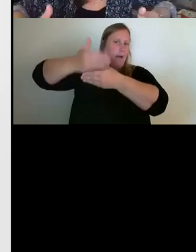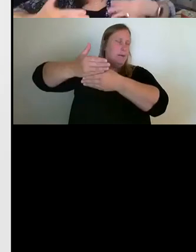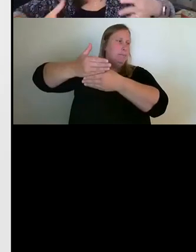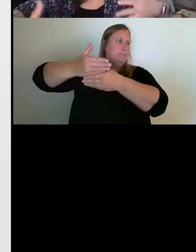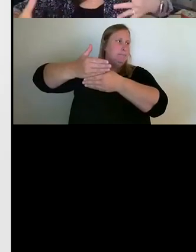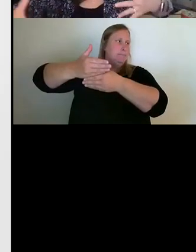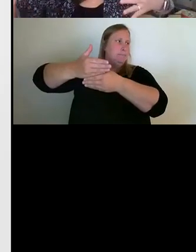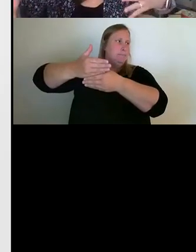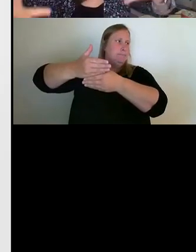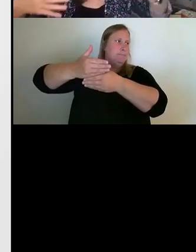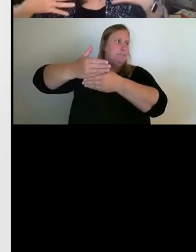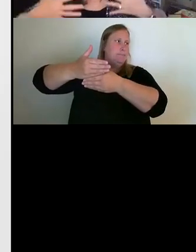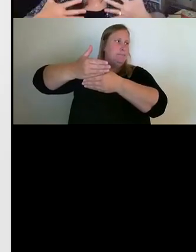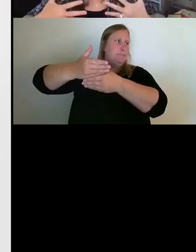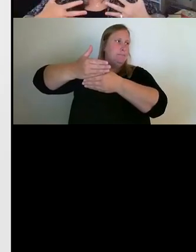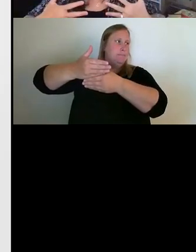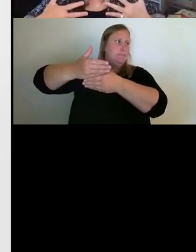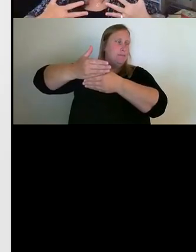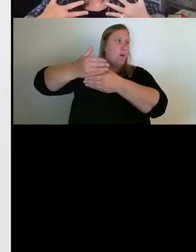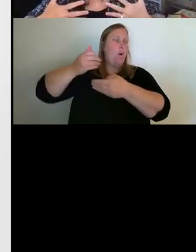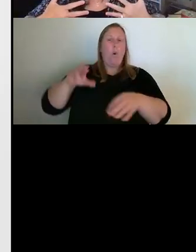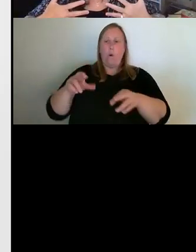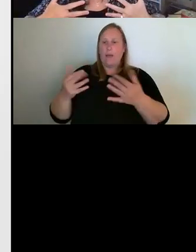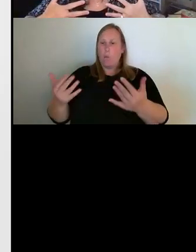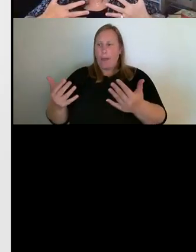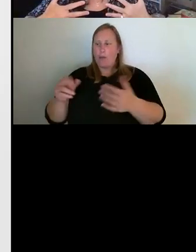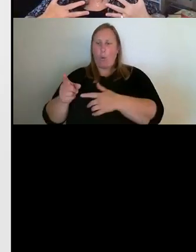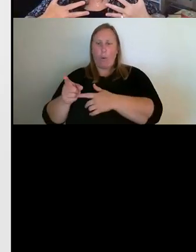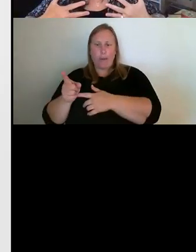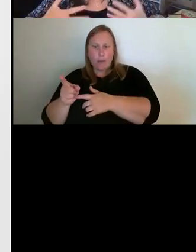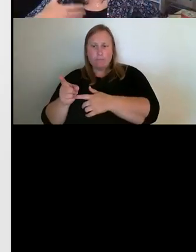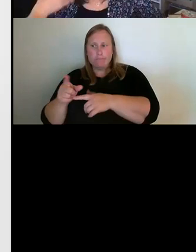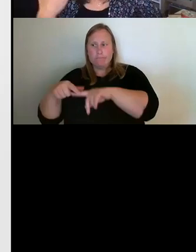don't want to be surprised by that content.